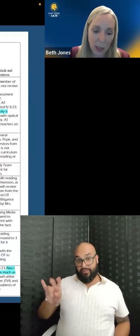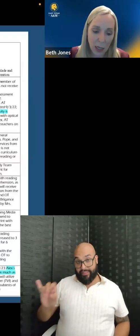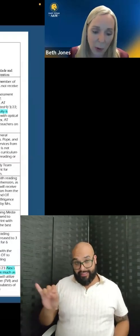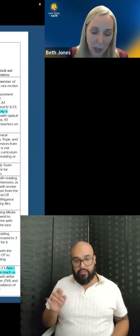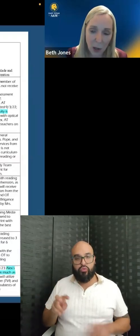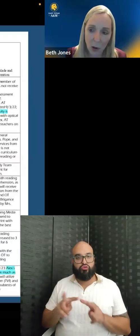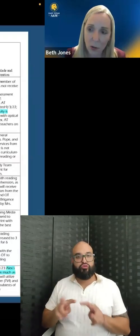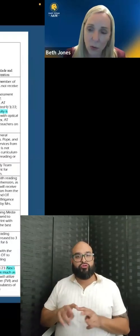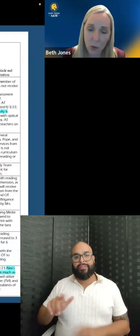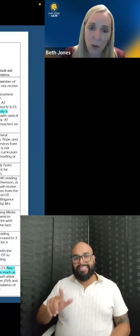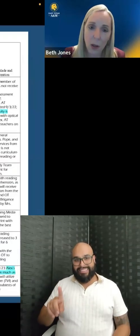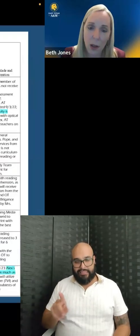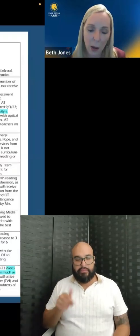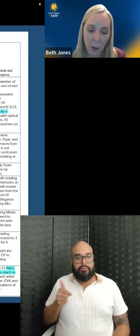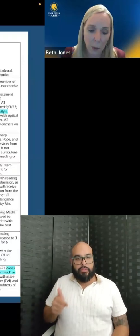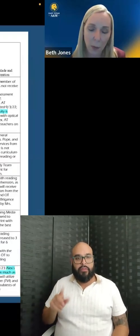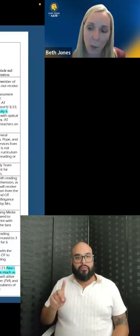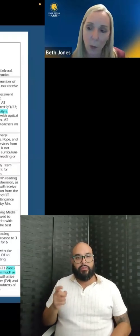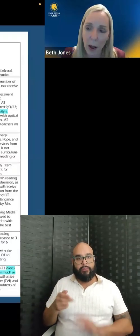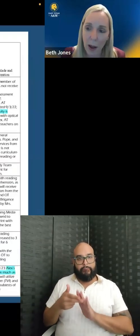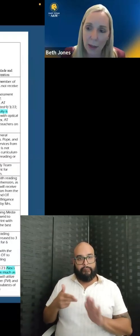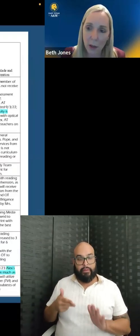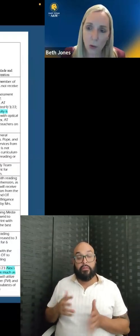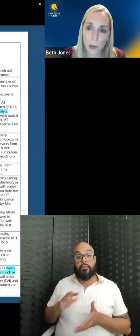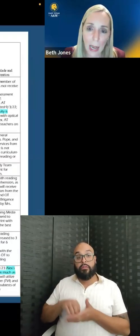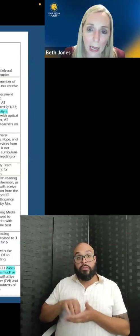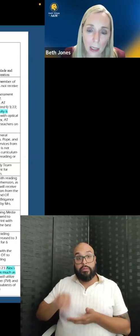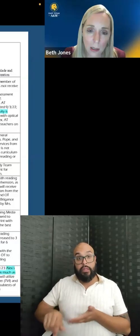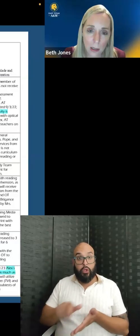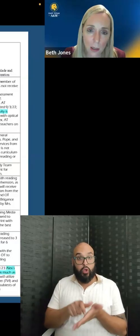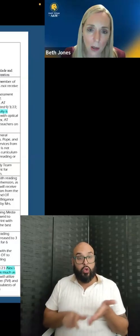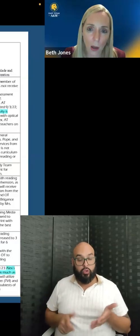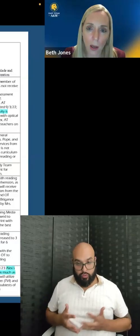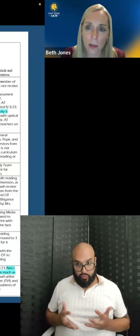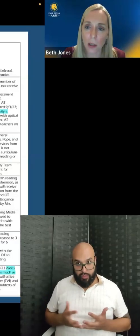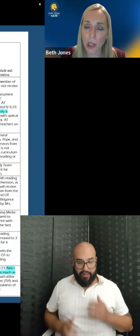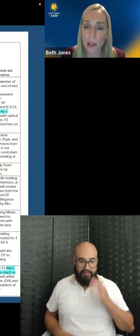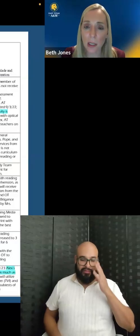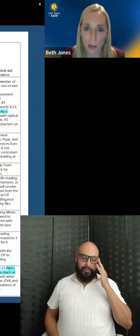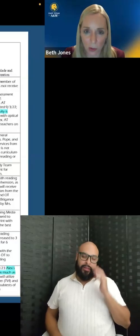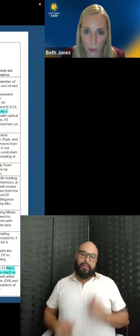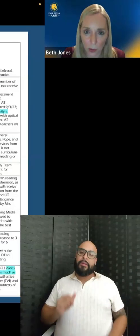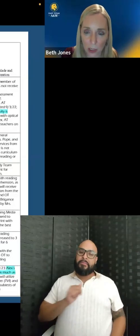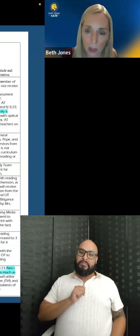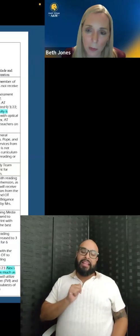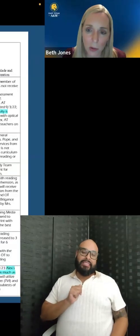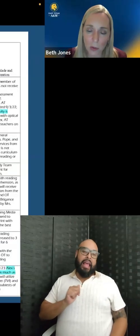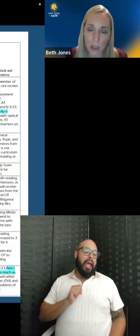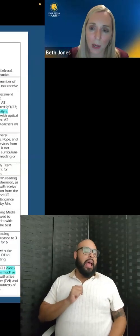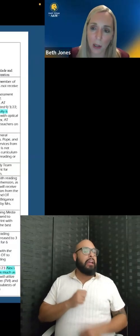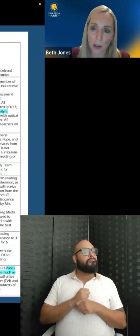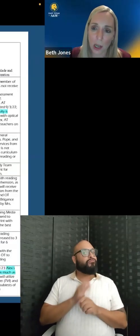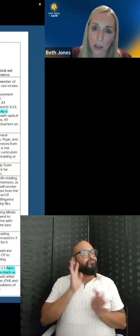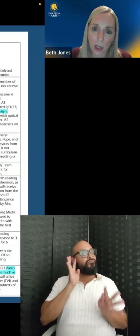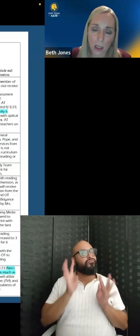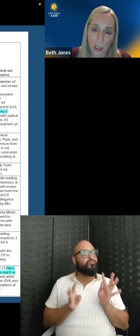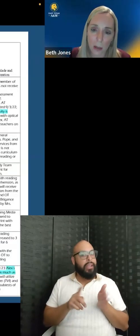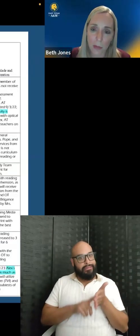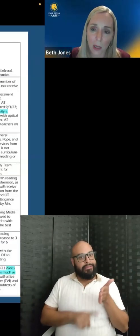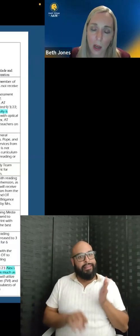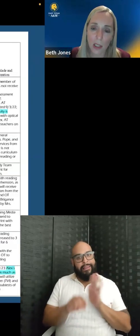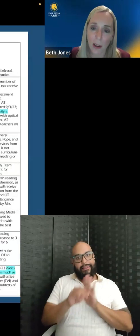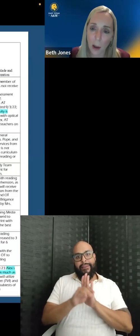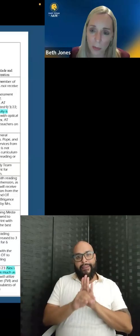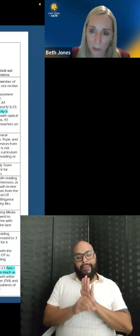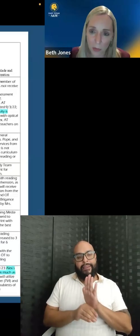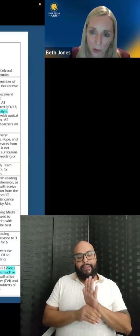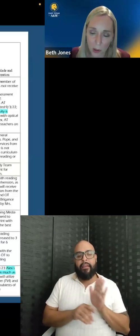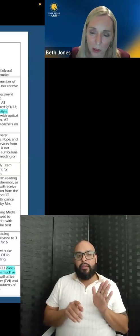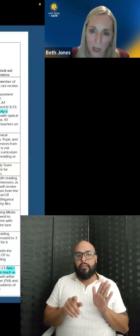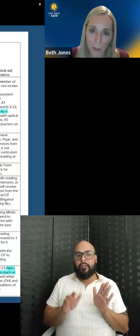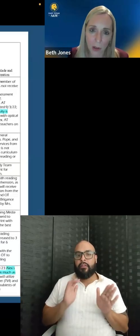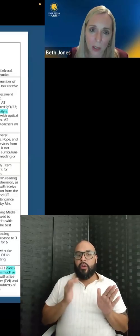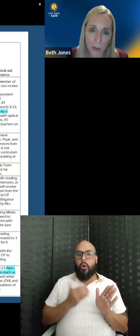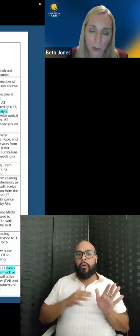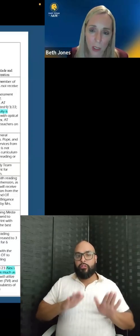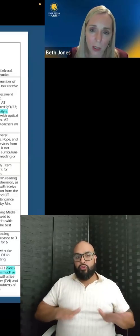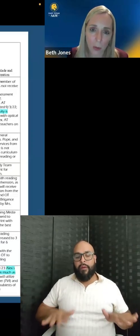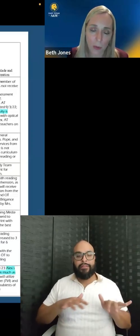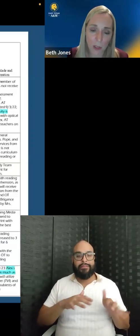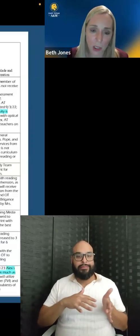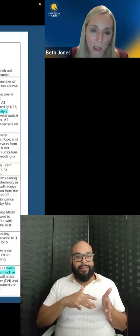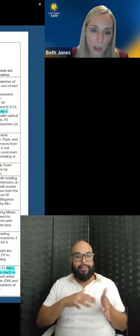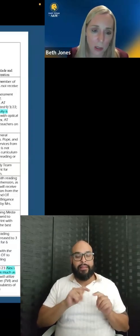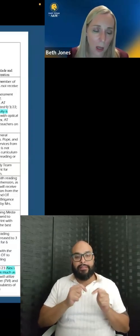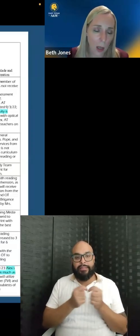And as part of that article, I created a checklist of sorts that can be used by our child study teams to help them through the RTI process with a kiddo with vision needs.